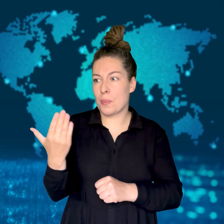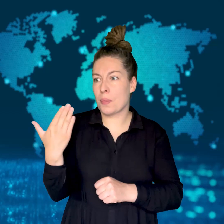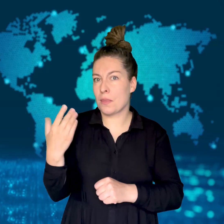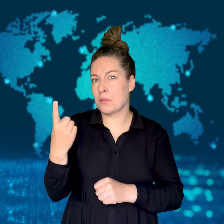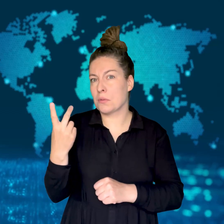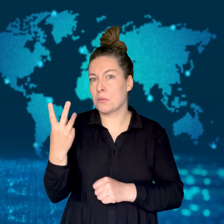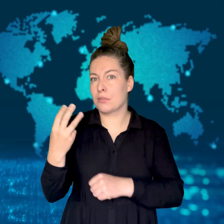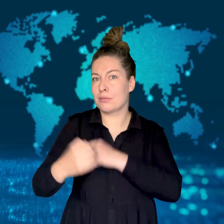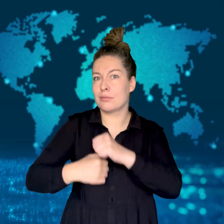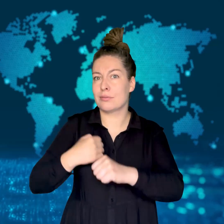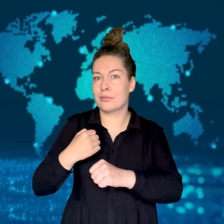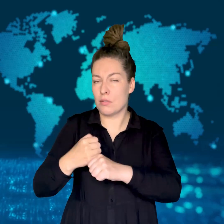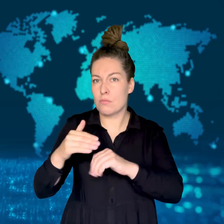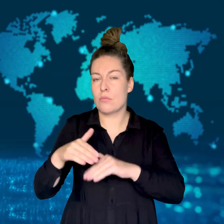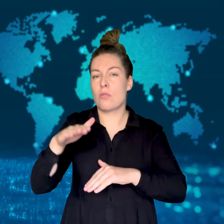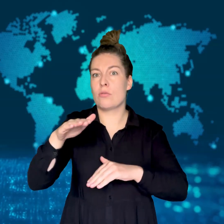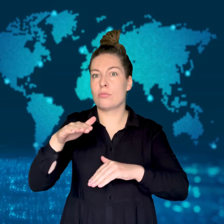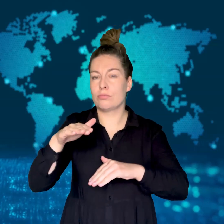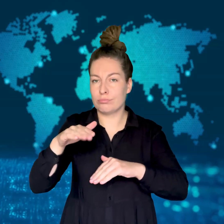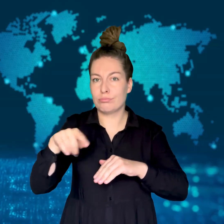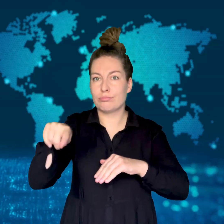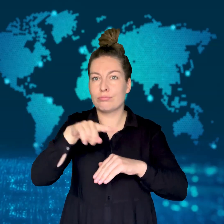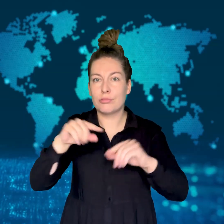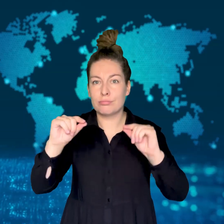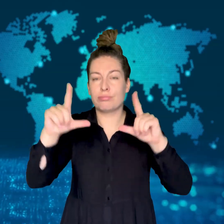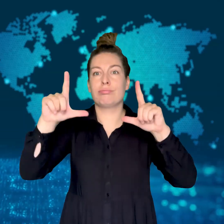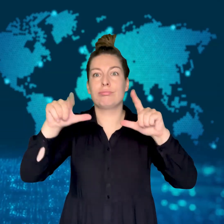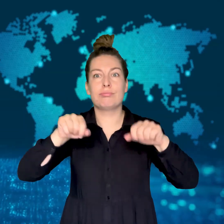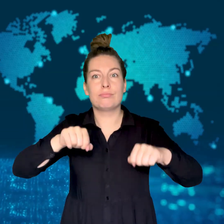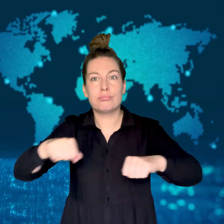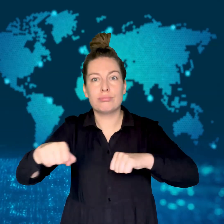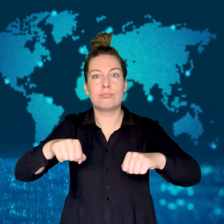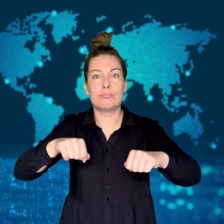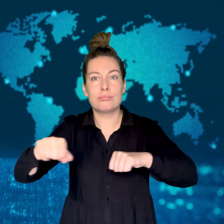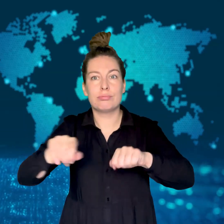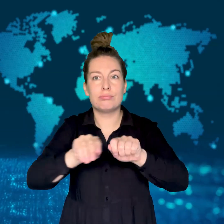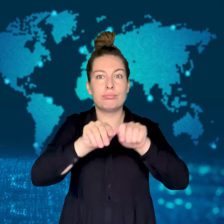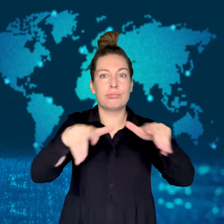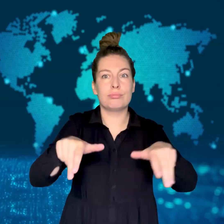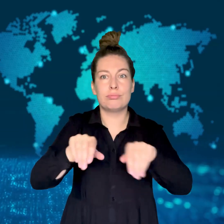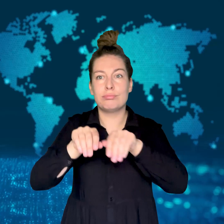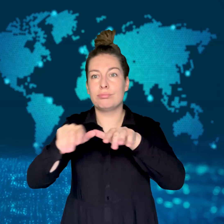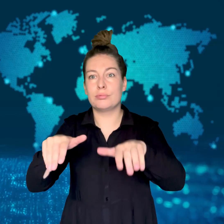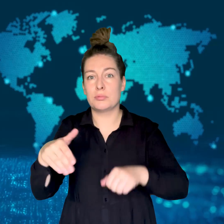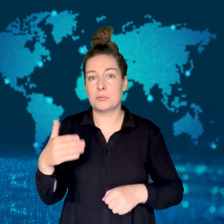A week ago, there was a noticeable uplift on the Reykjanes Peninsula.